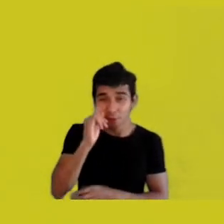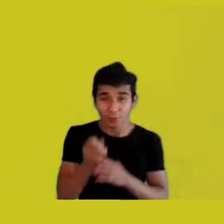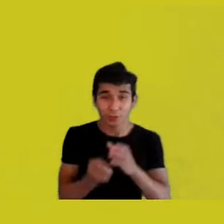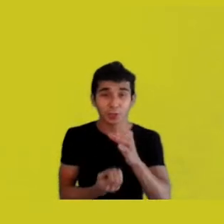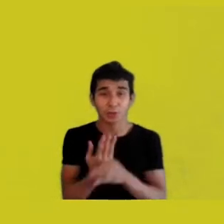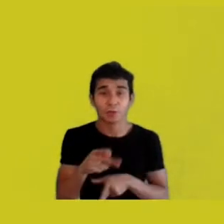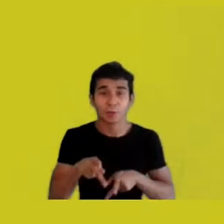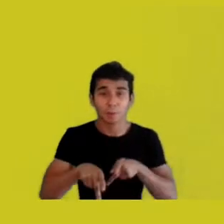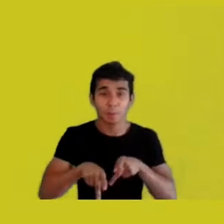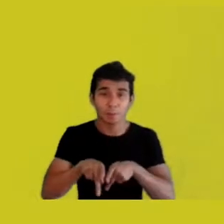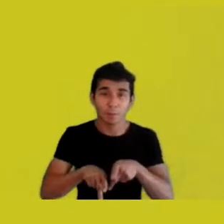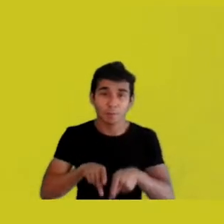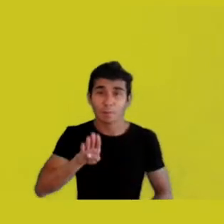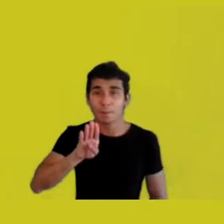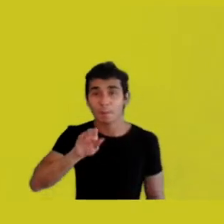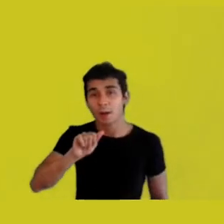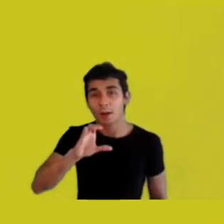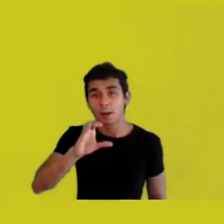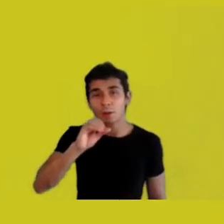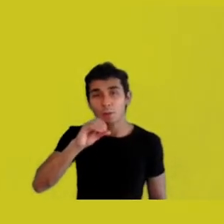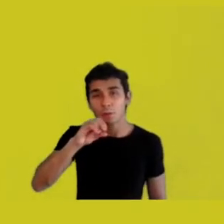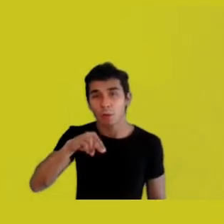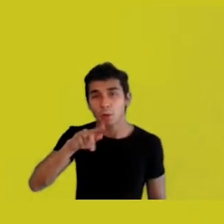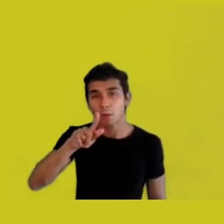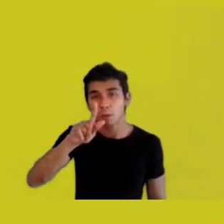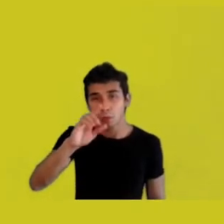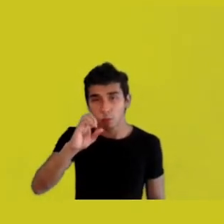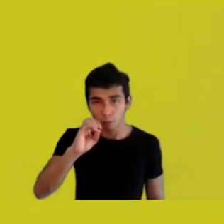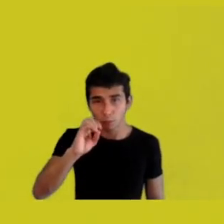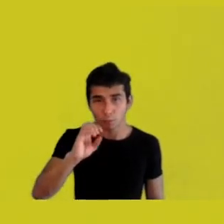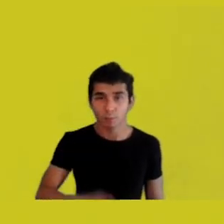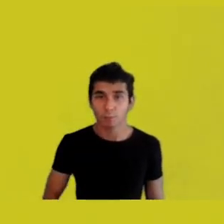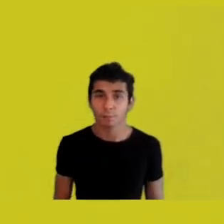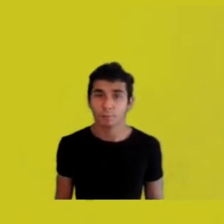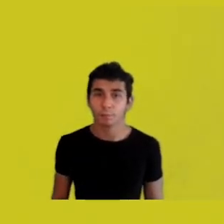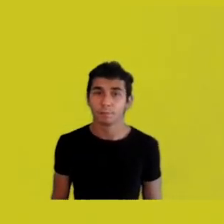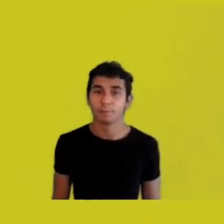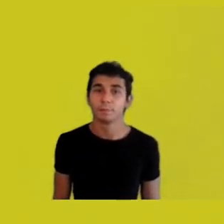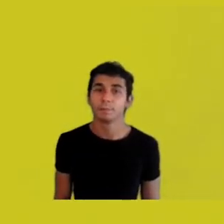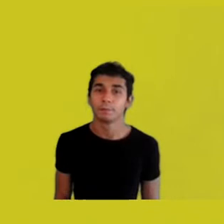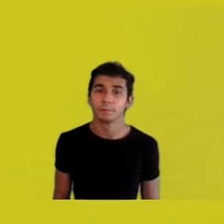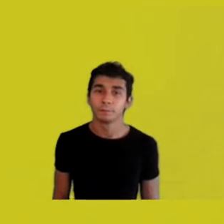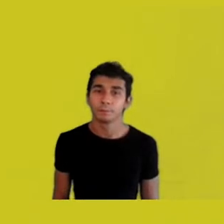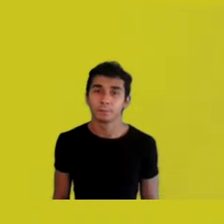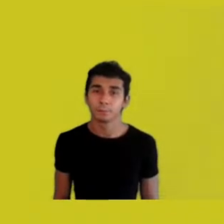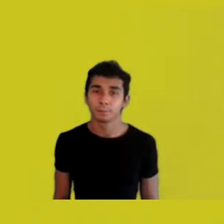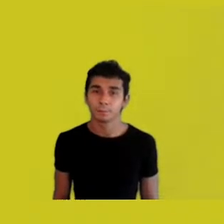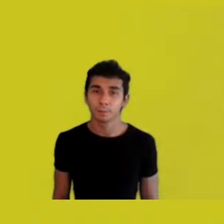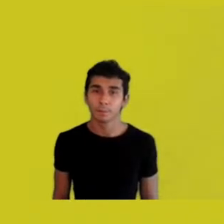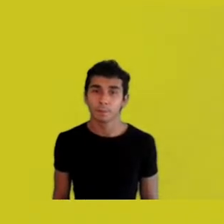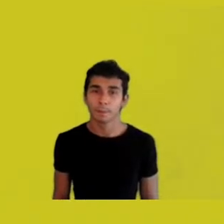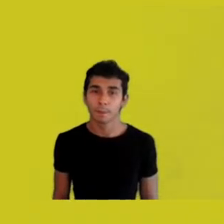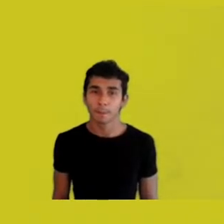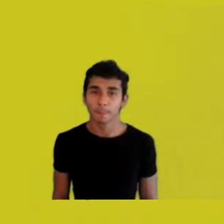and, in fact, we begin making contact with these references